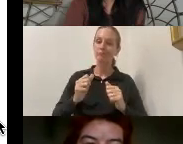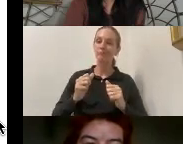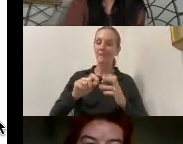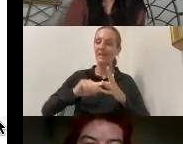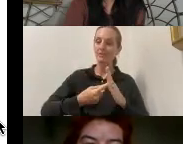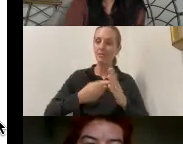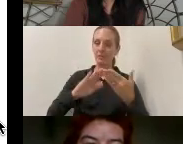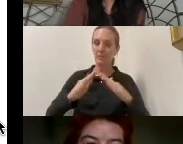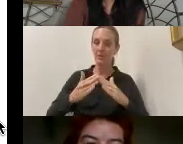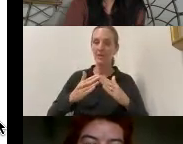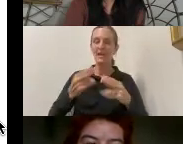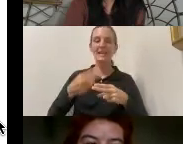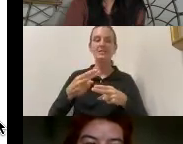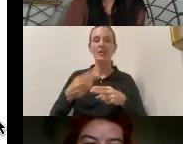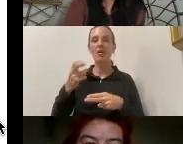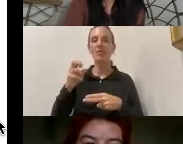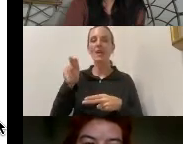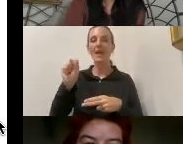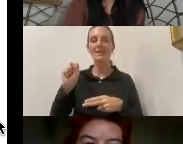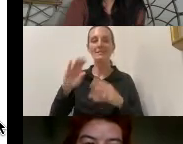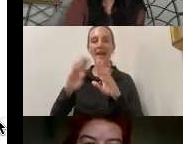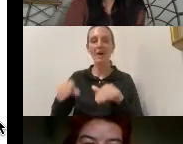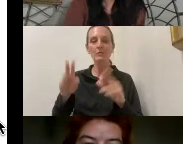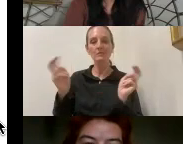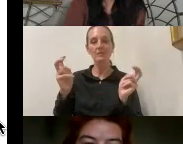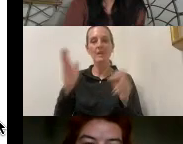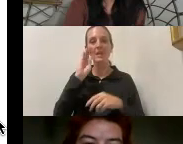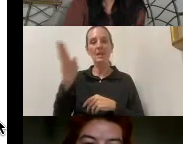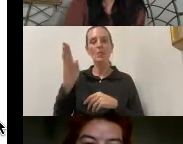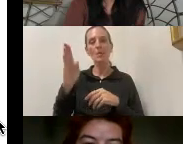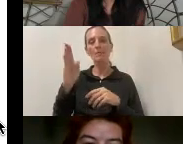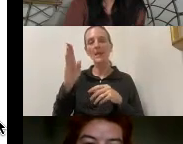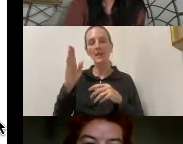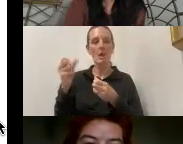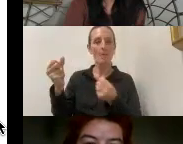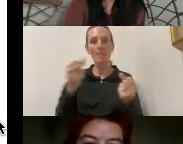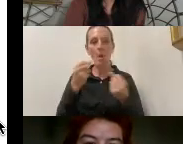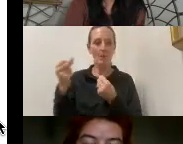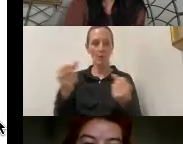House” which will be a mobile community center which can go to different people's houses or different locations.